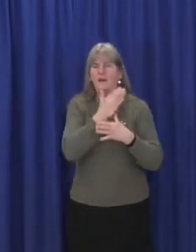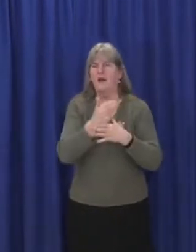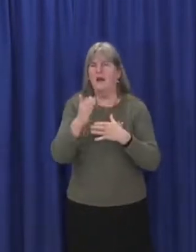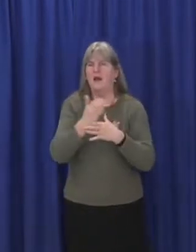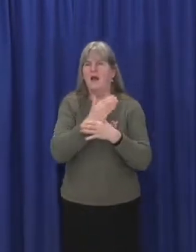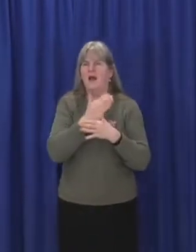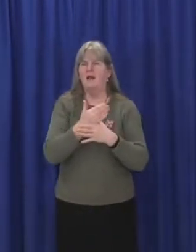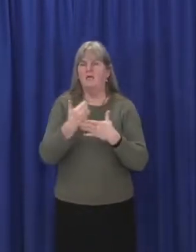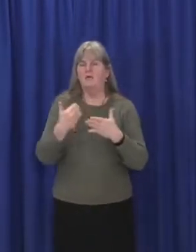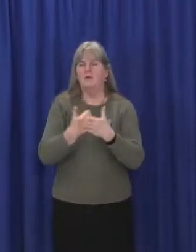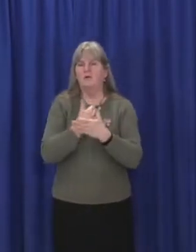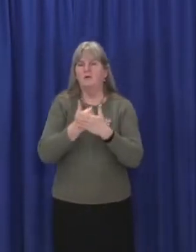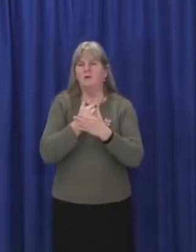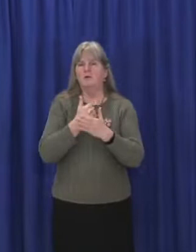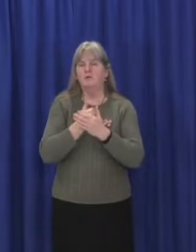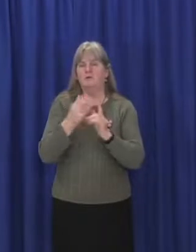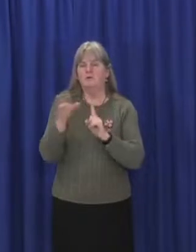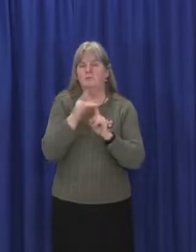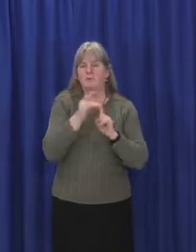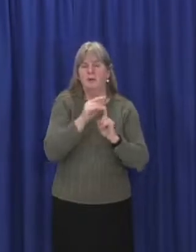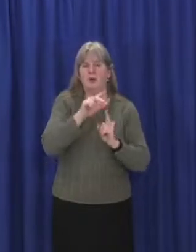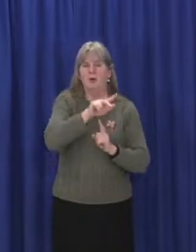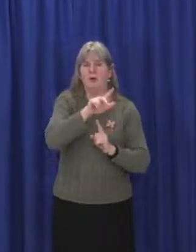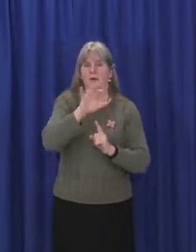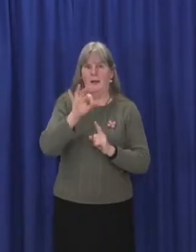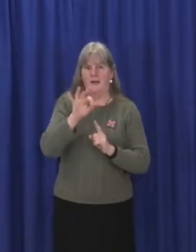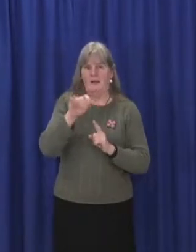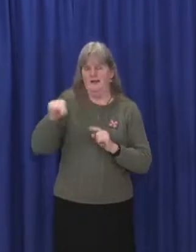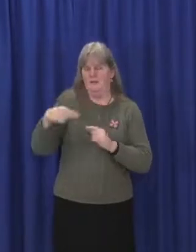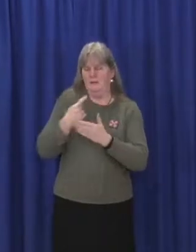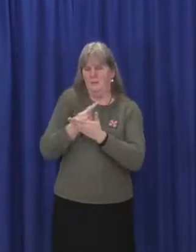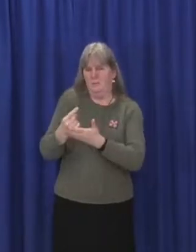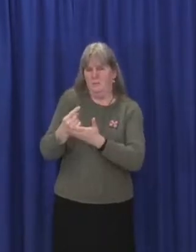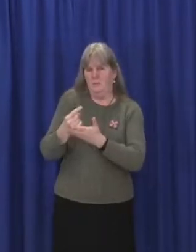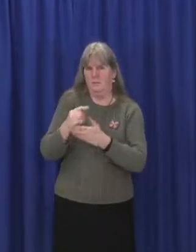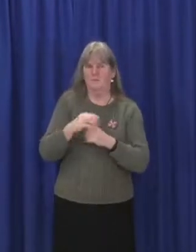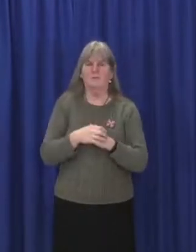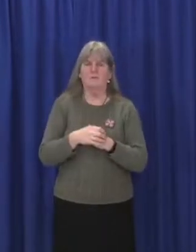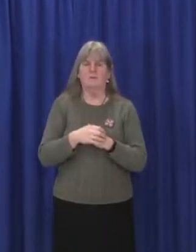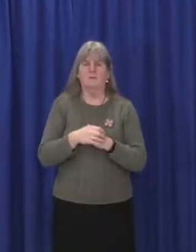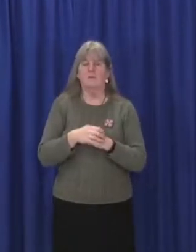count is 39 over the past week, and 32 over the past